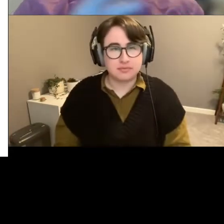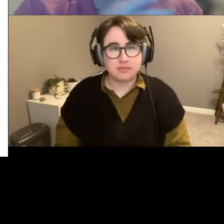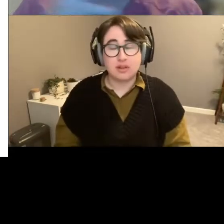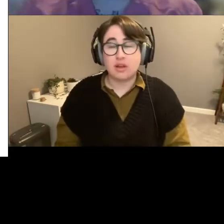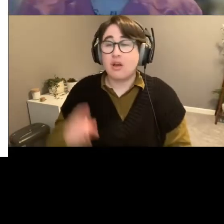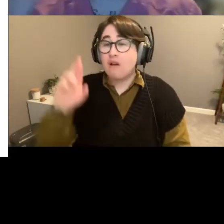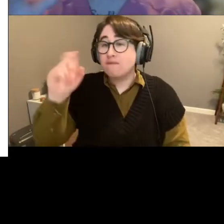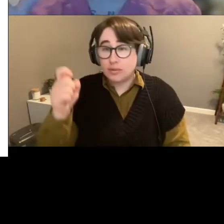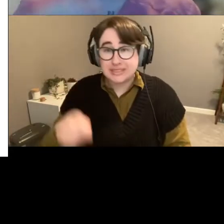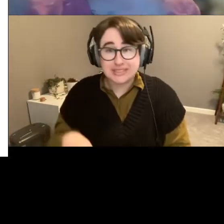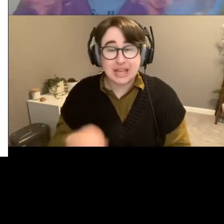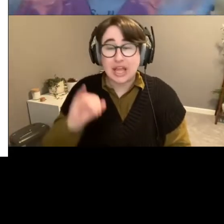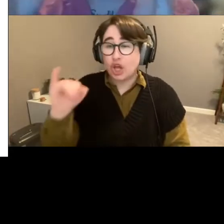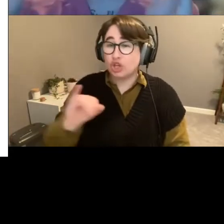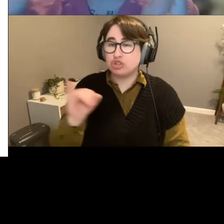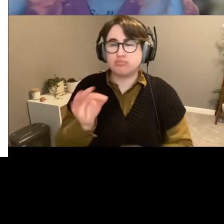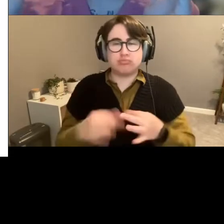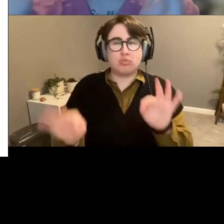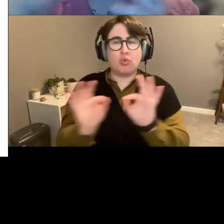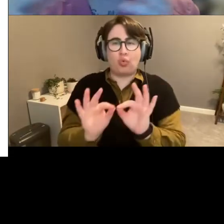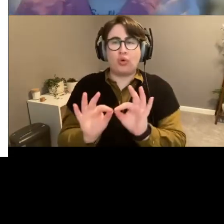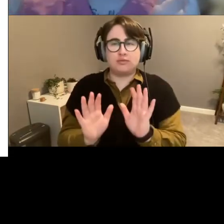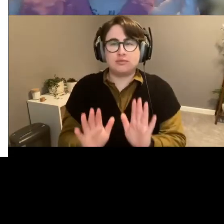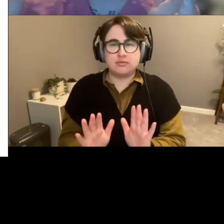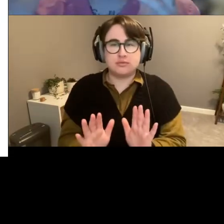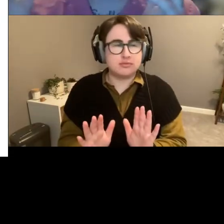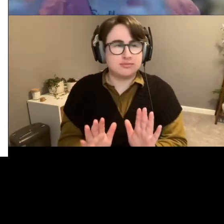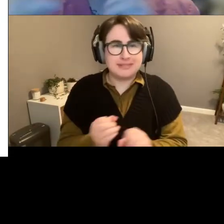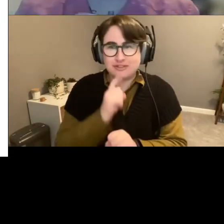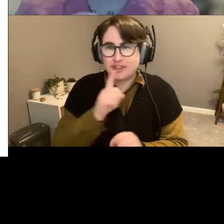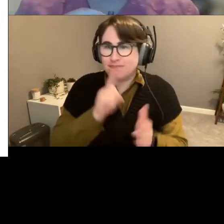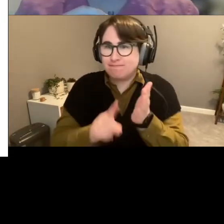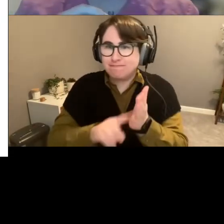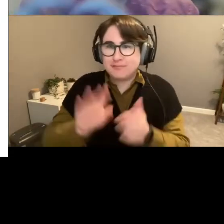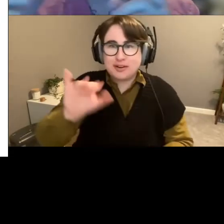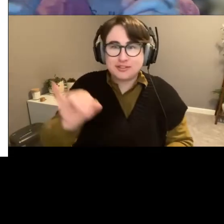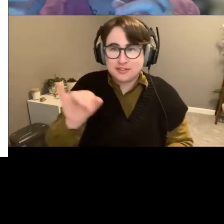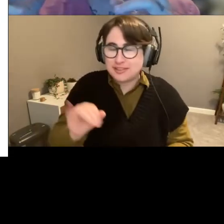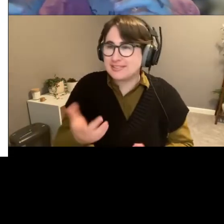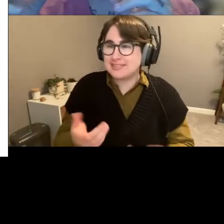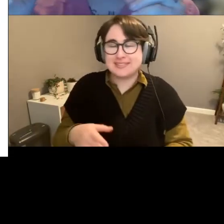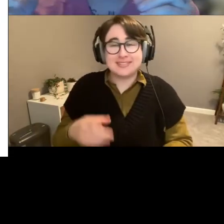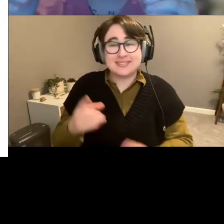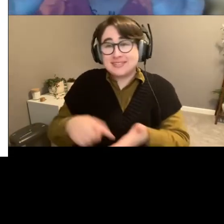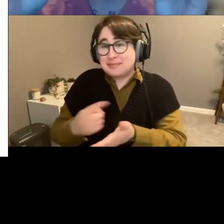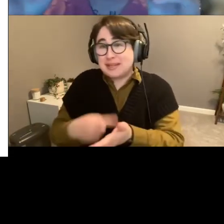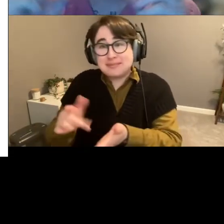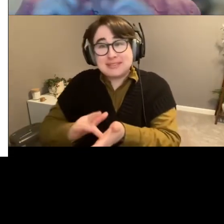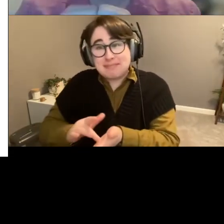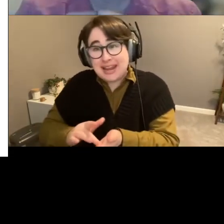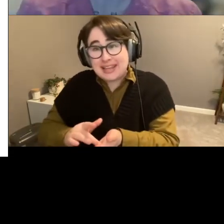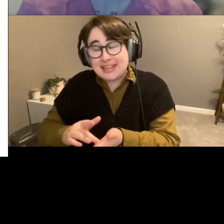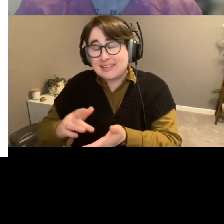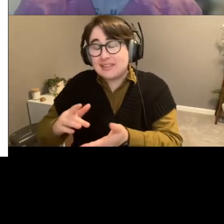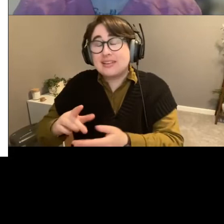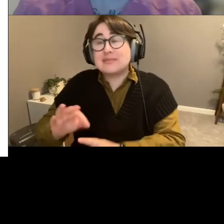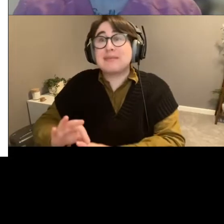whenever I'm talking about any prescriptions that involve trans and nonbinary folks that have anything that is typically gendered in healthcare,